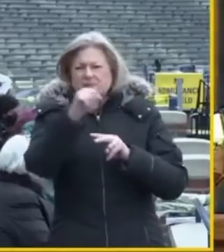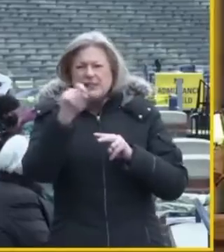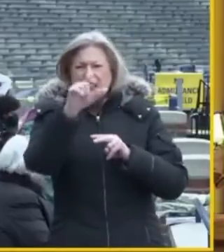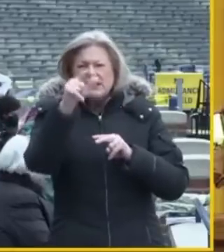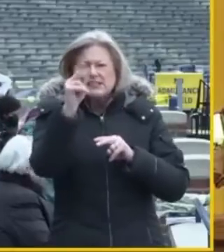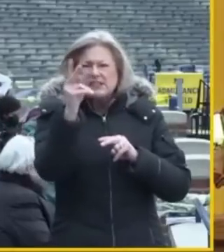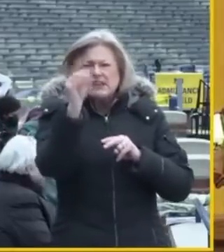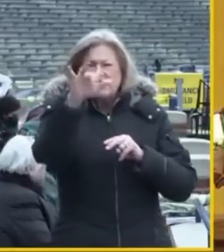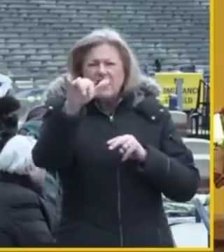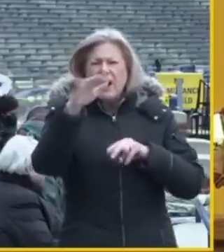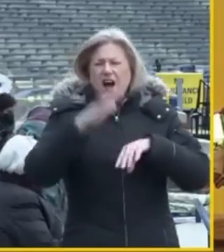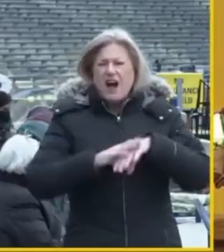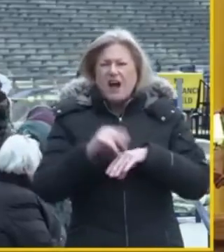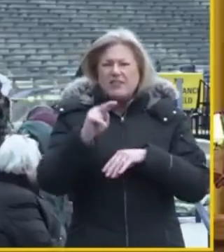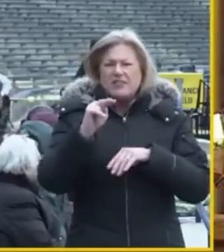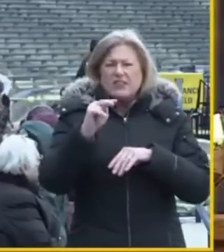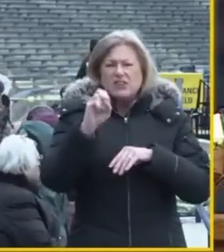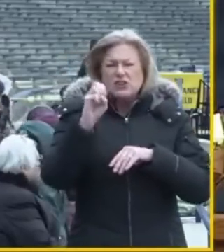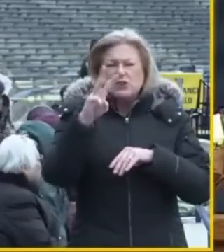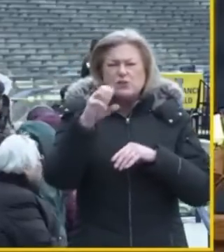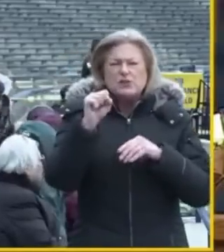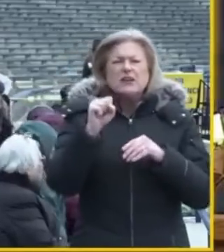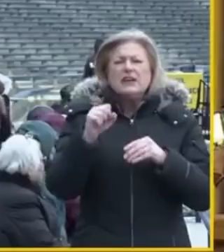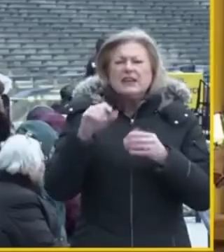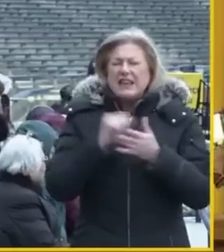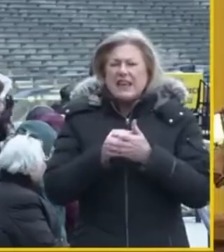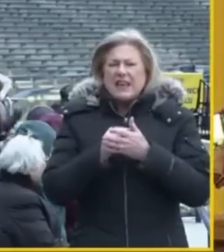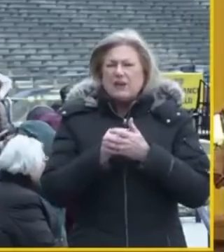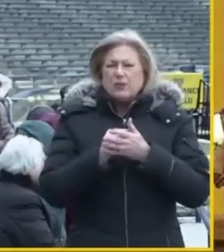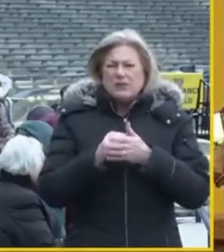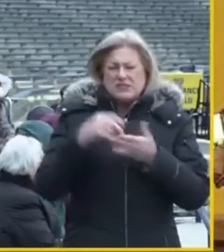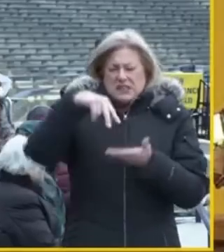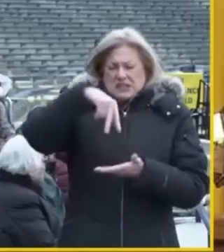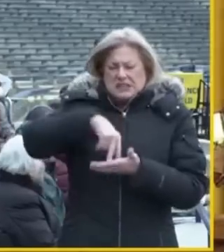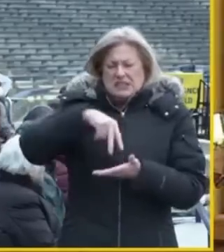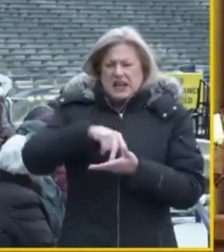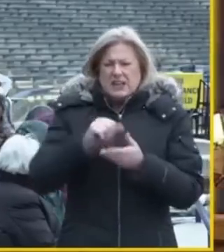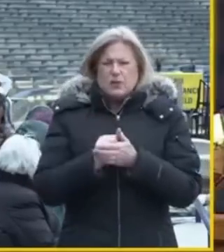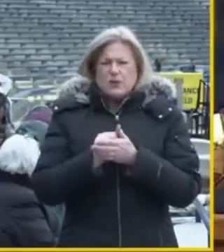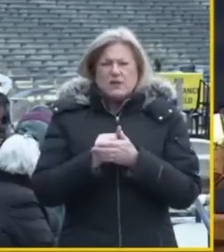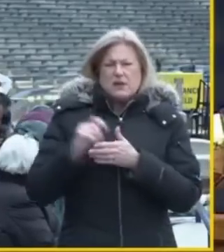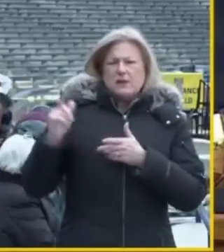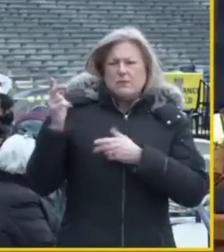He stood there with shelling all around him and said, "I am not hiding,